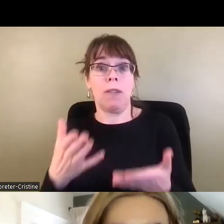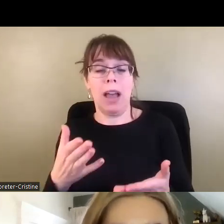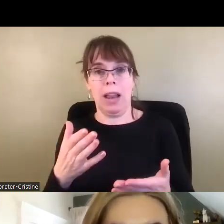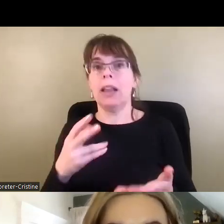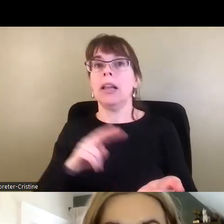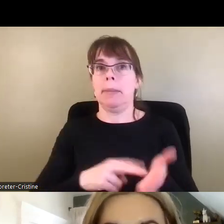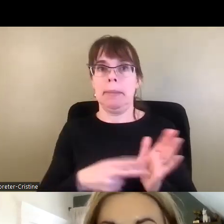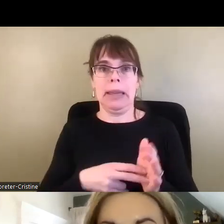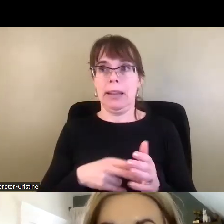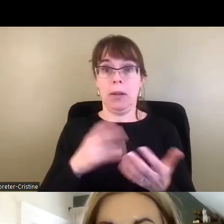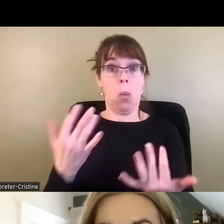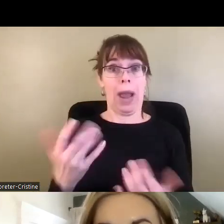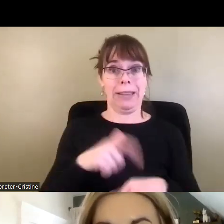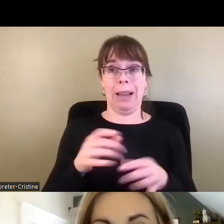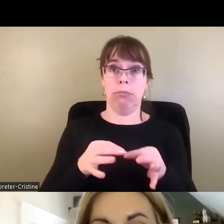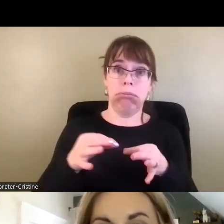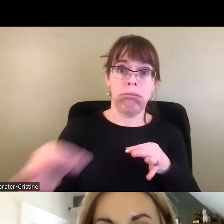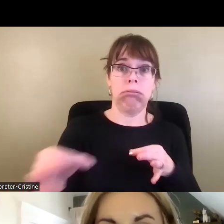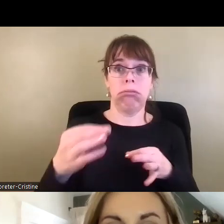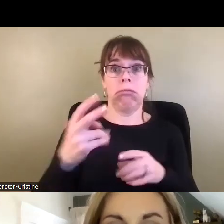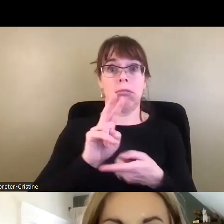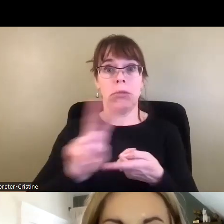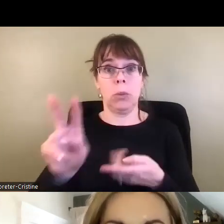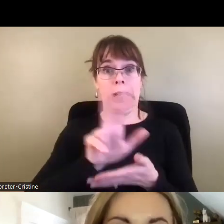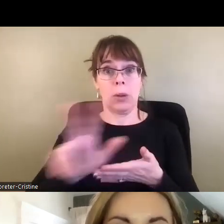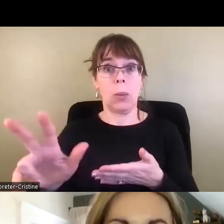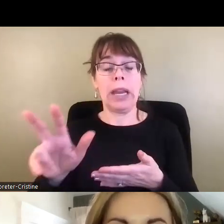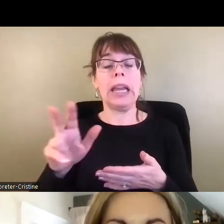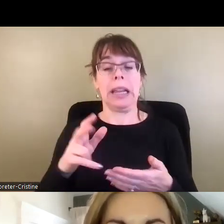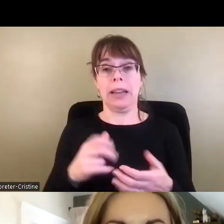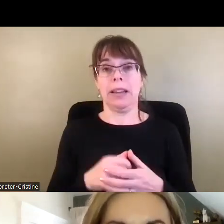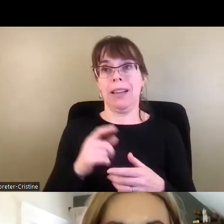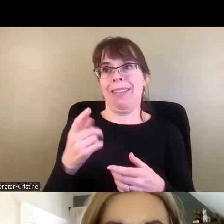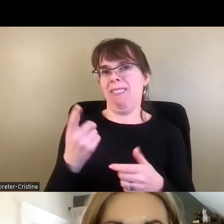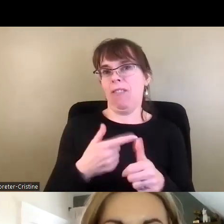times out into that 2 or 3 week mark at the at the end of June, when this case came down.